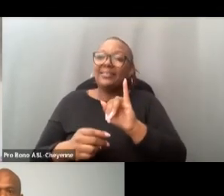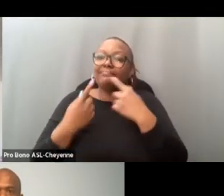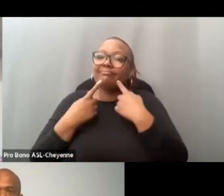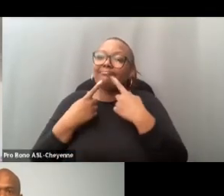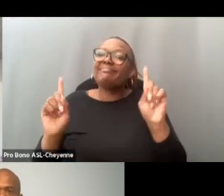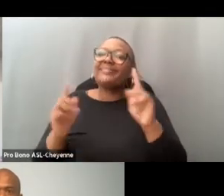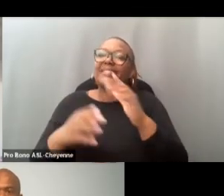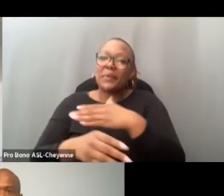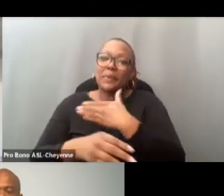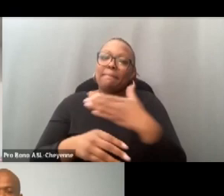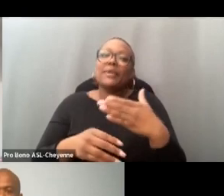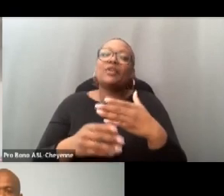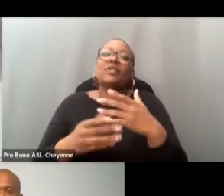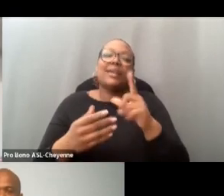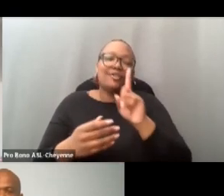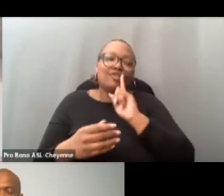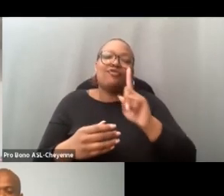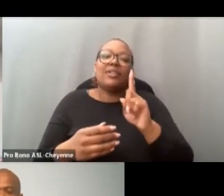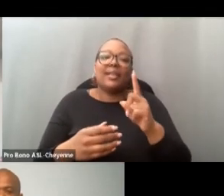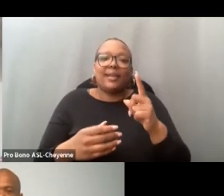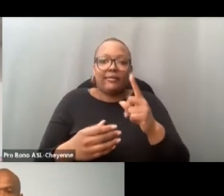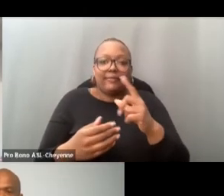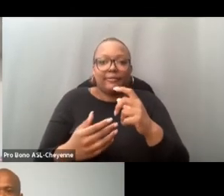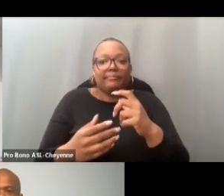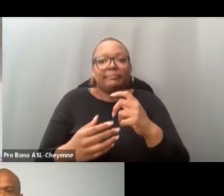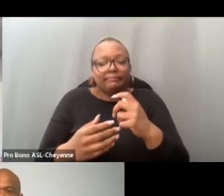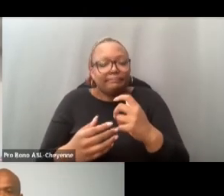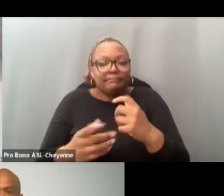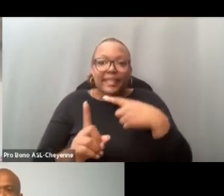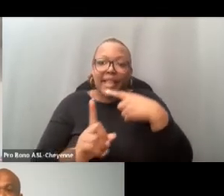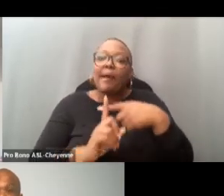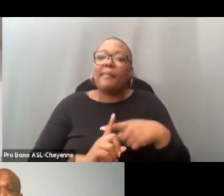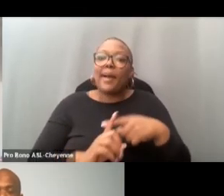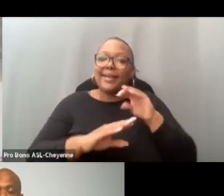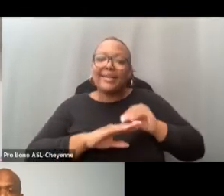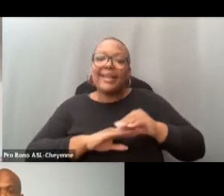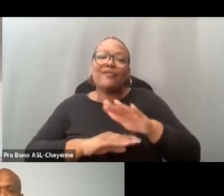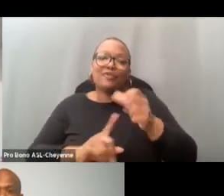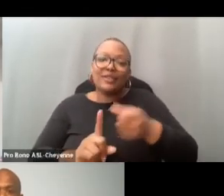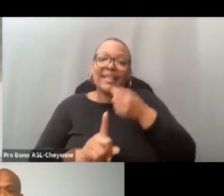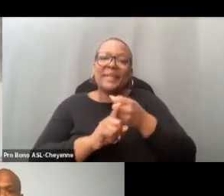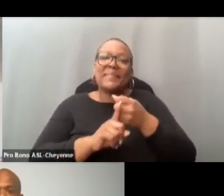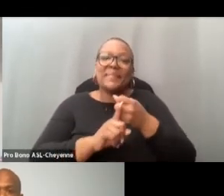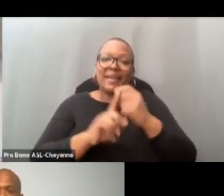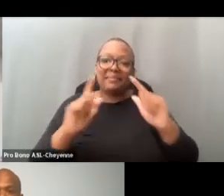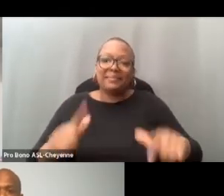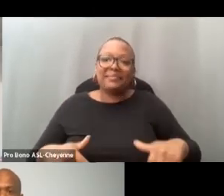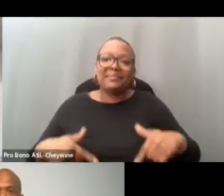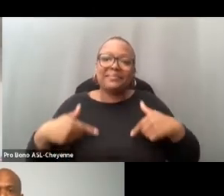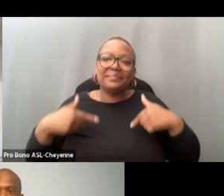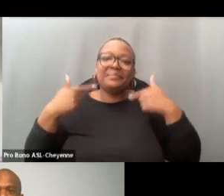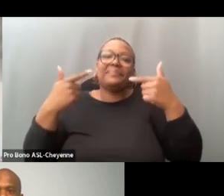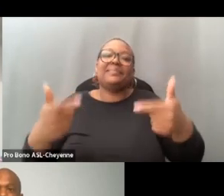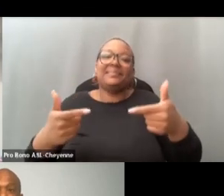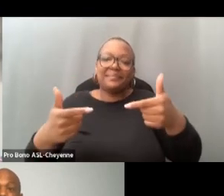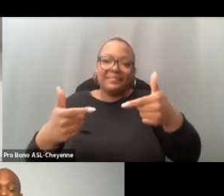and it's really having a positive impact. So I'll end there and I'm happy